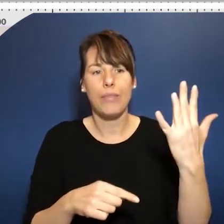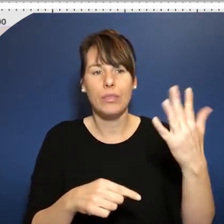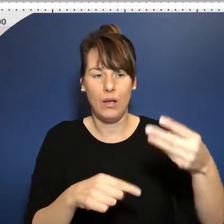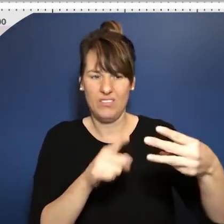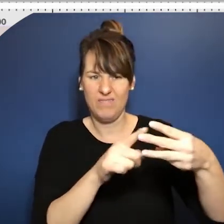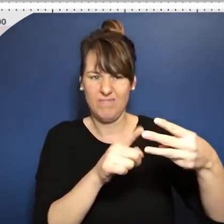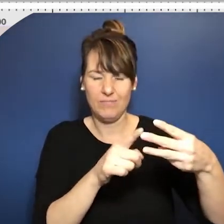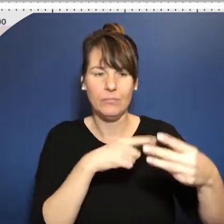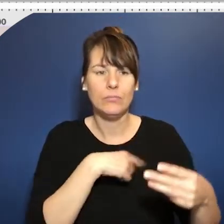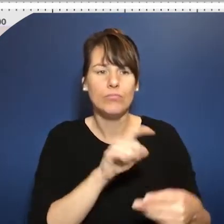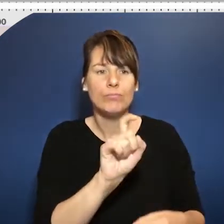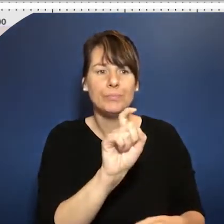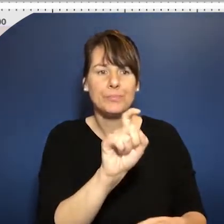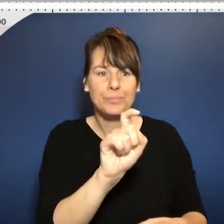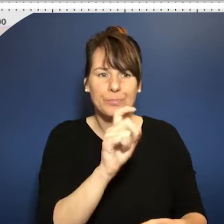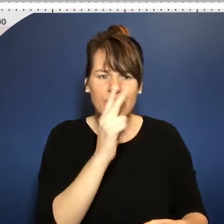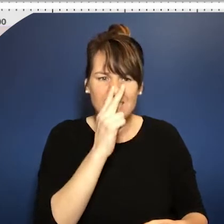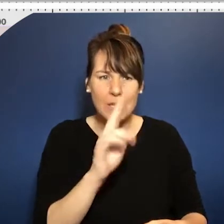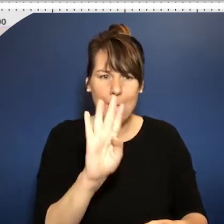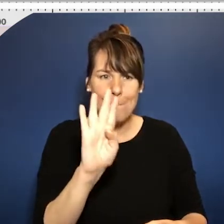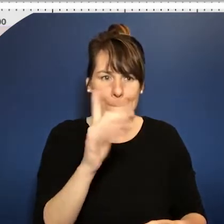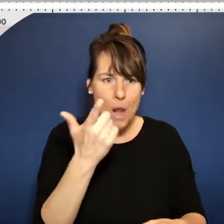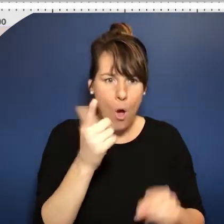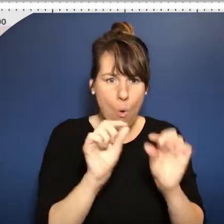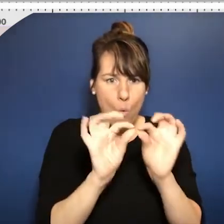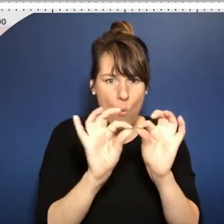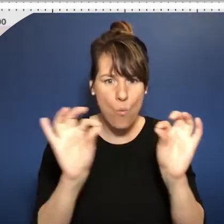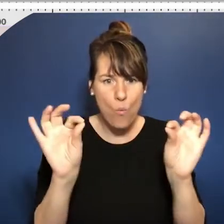I will delete the annotation for left hand